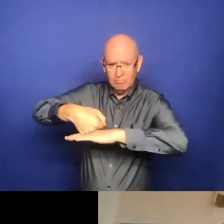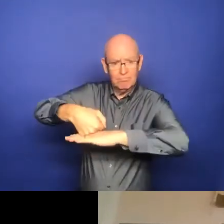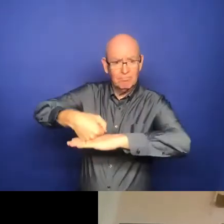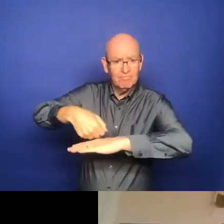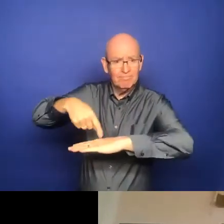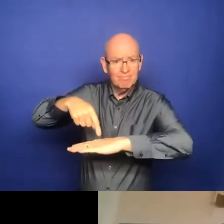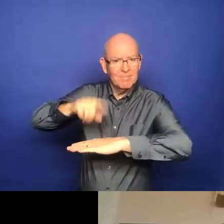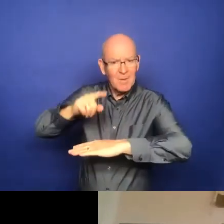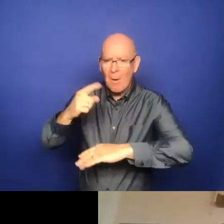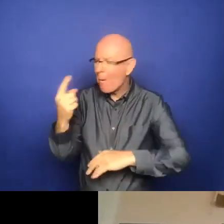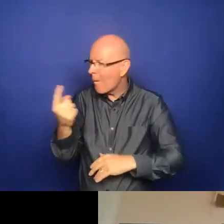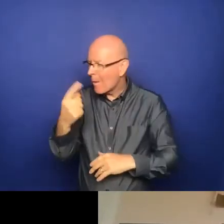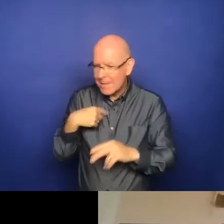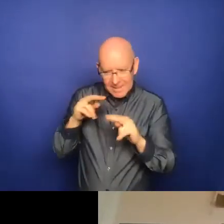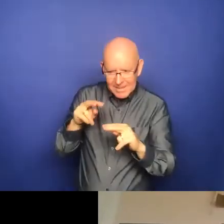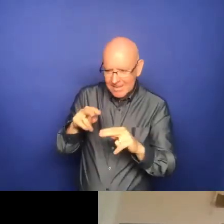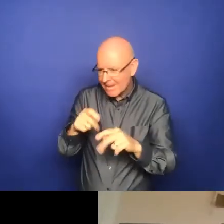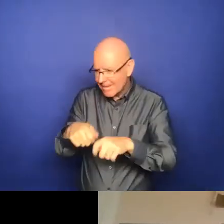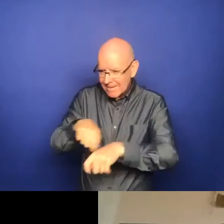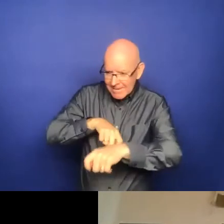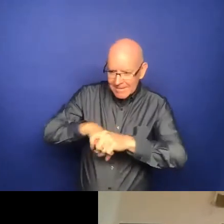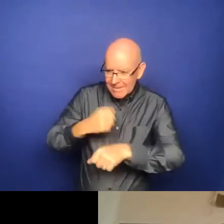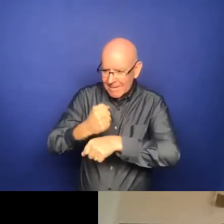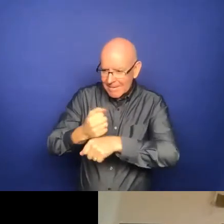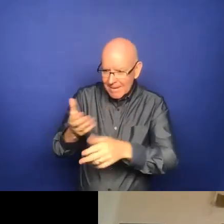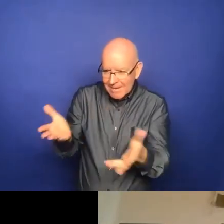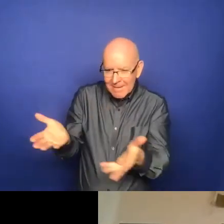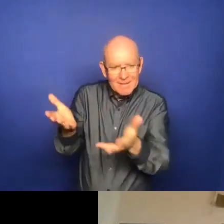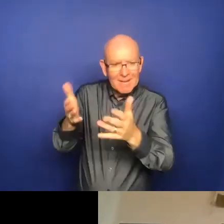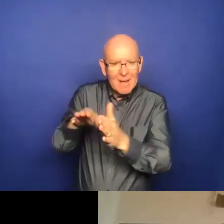of the errors that are inherent and don't let that stop us